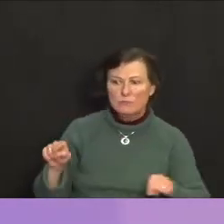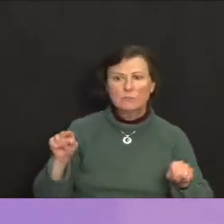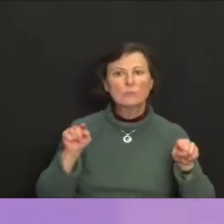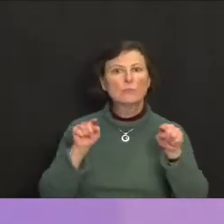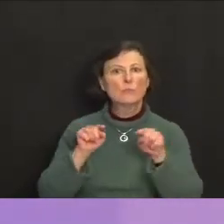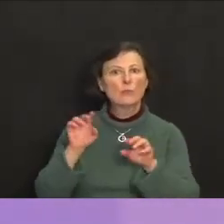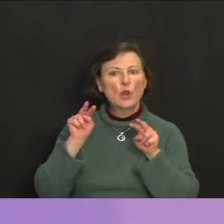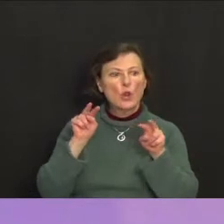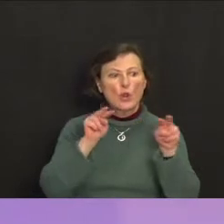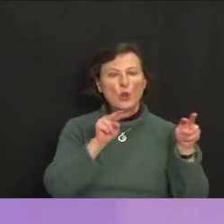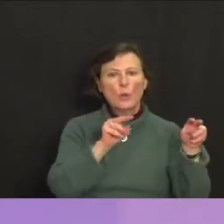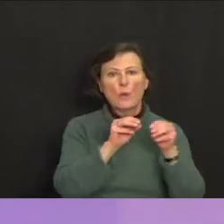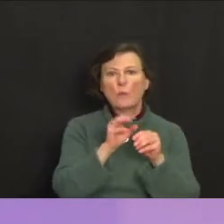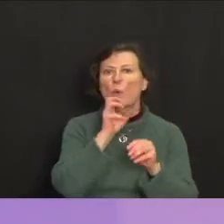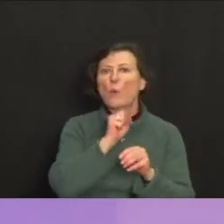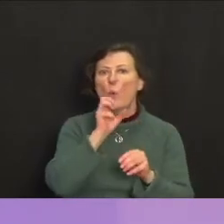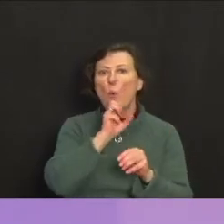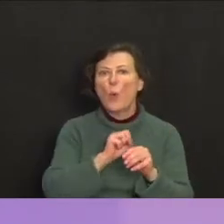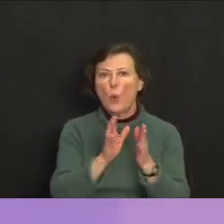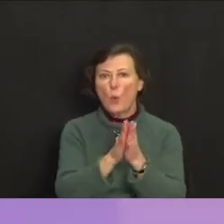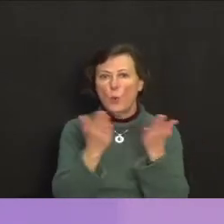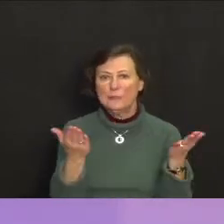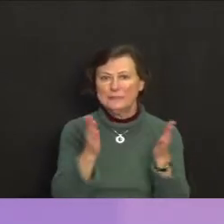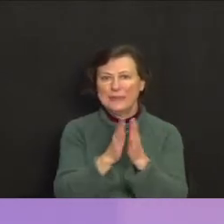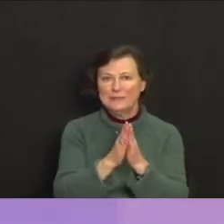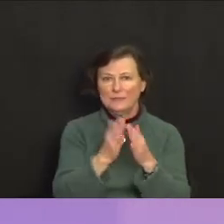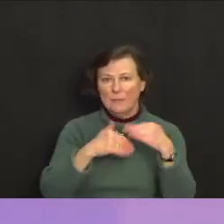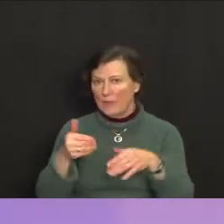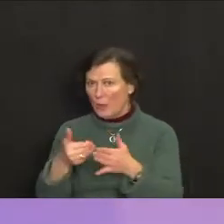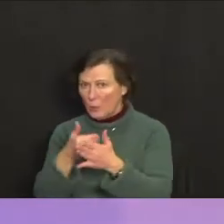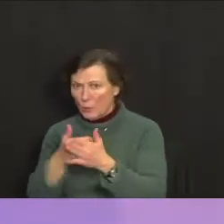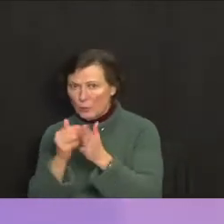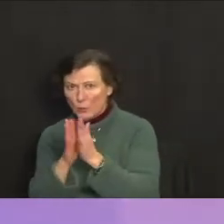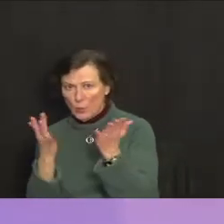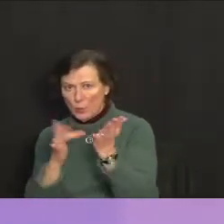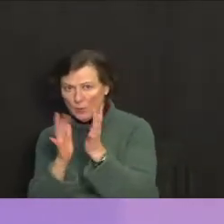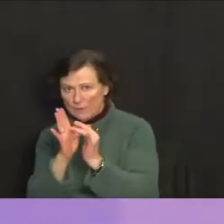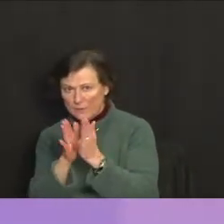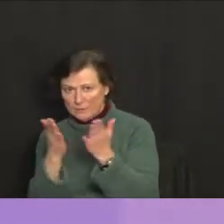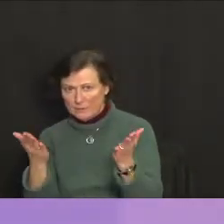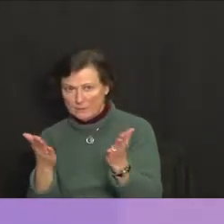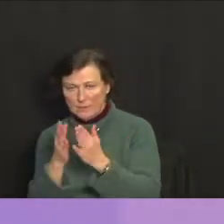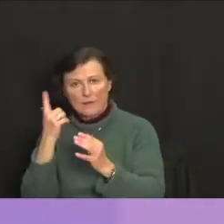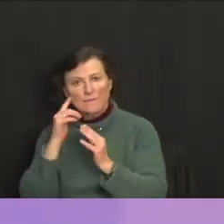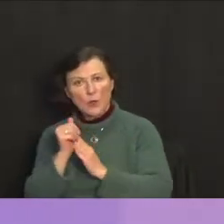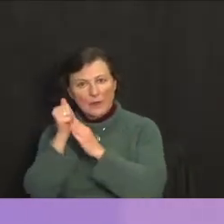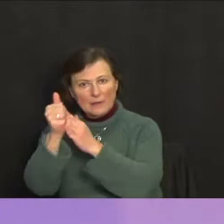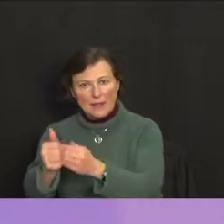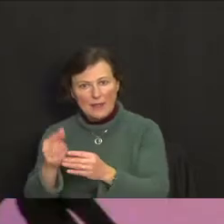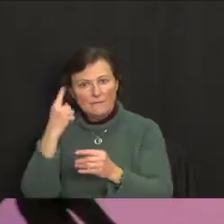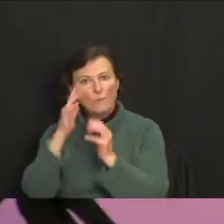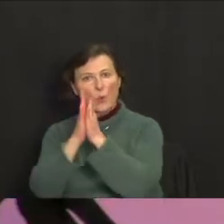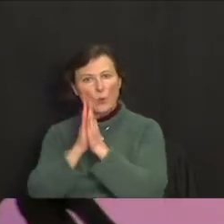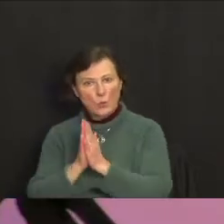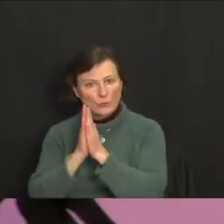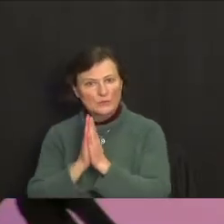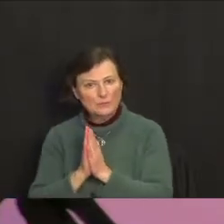to the Old Testament than the New for guidance in worship and their daily lives. One worried Catholic